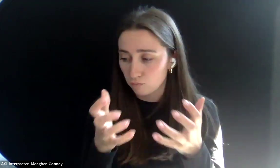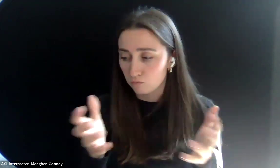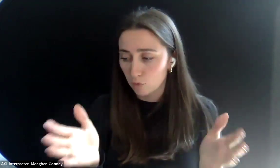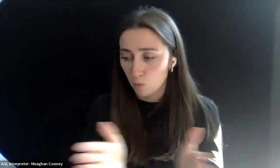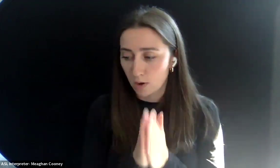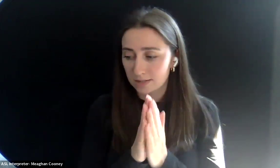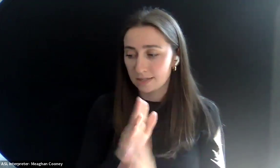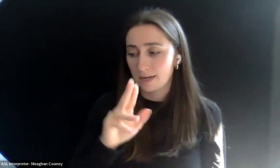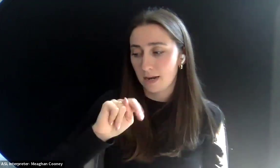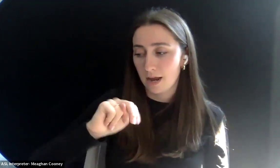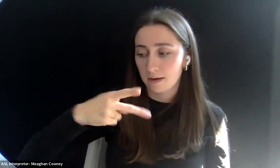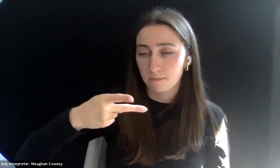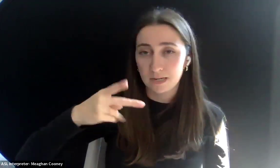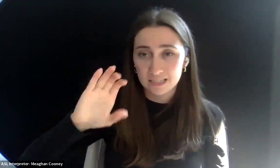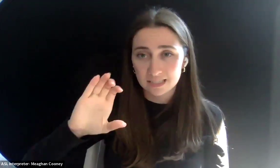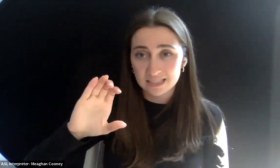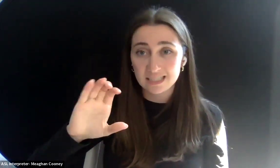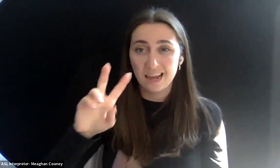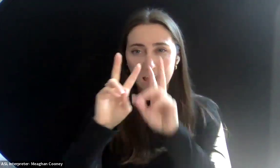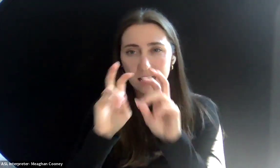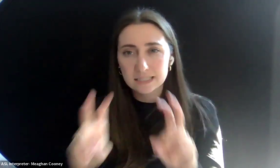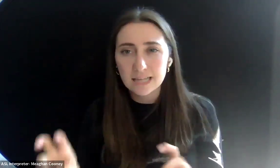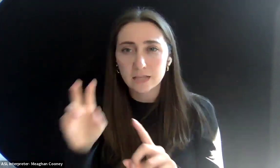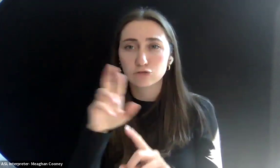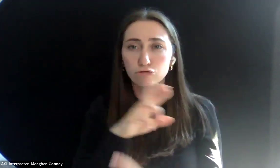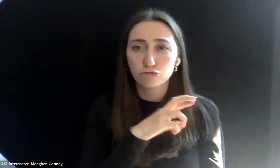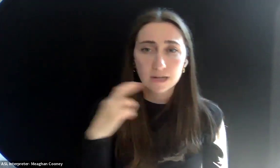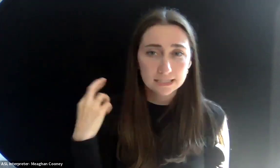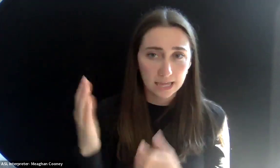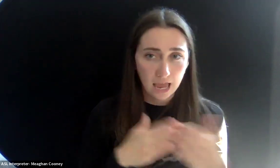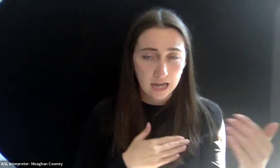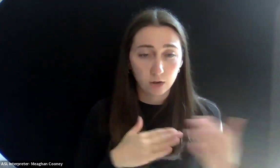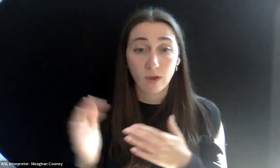climate risks anyway and because of the rapidly changing nature